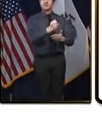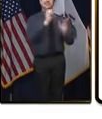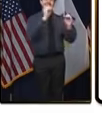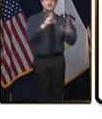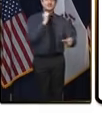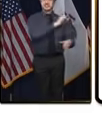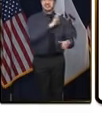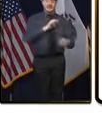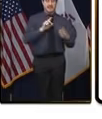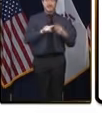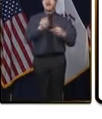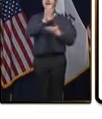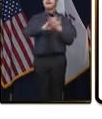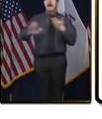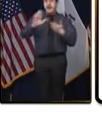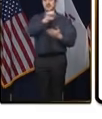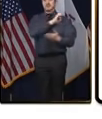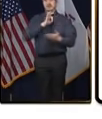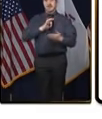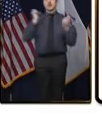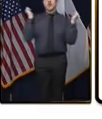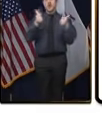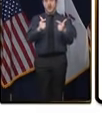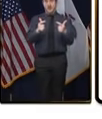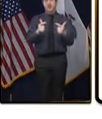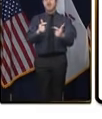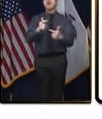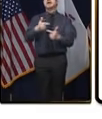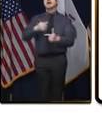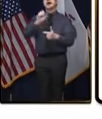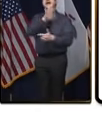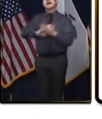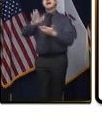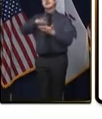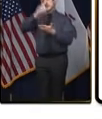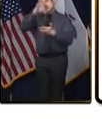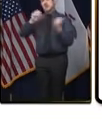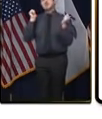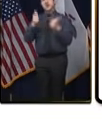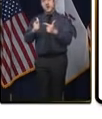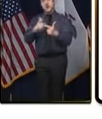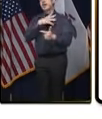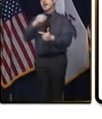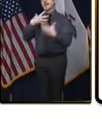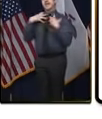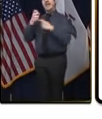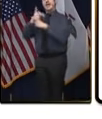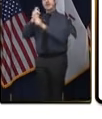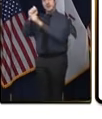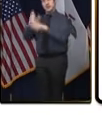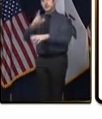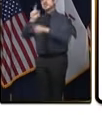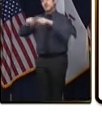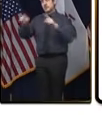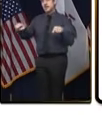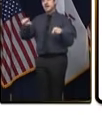teachers and staff all higher